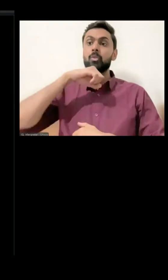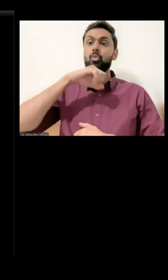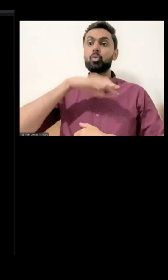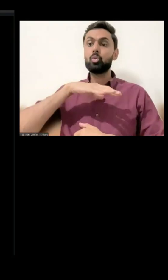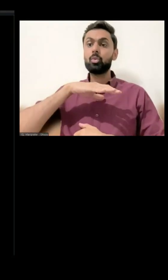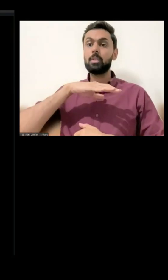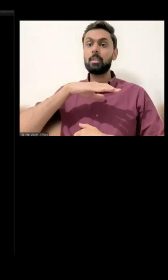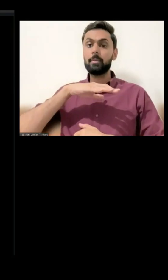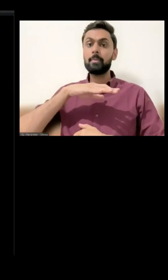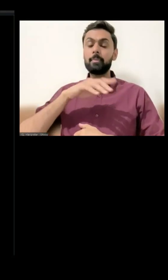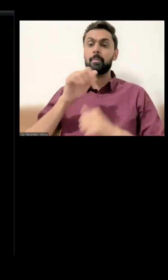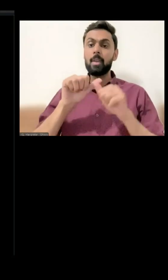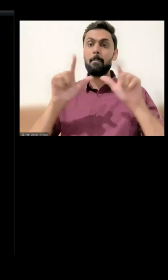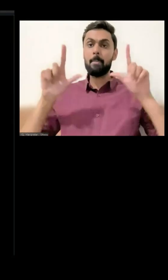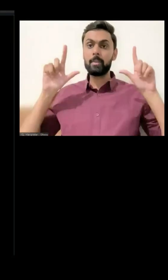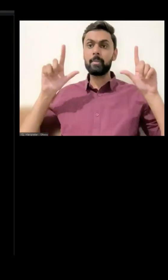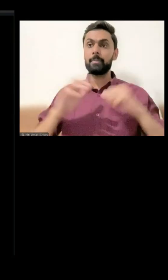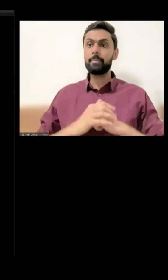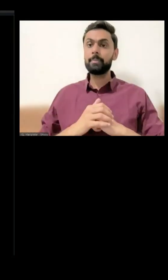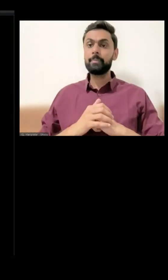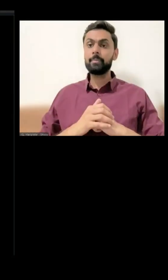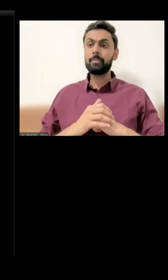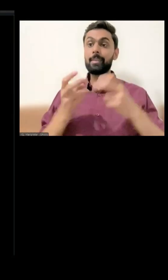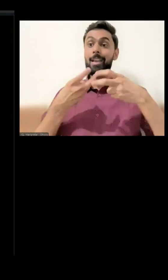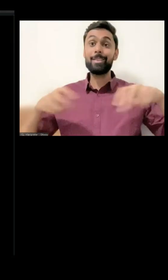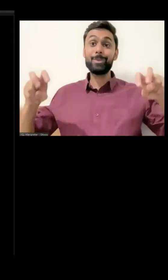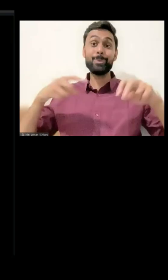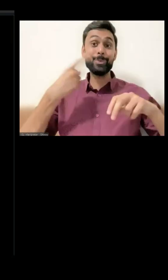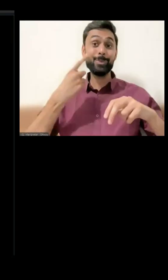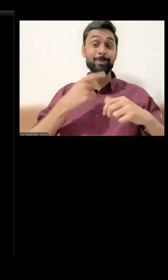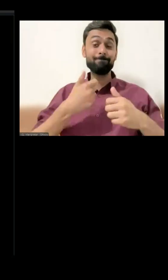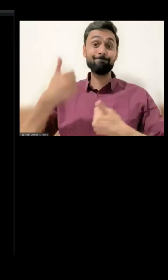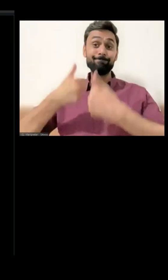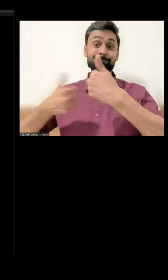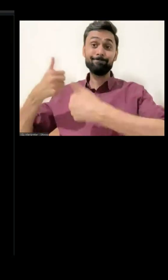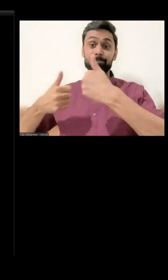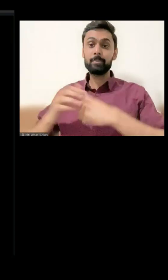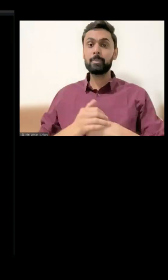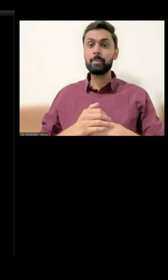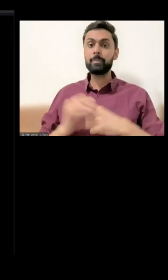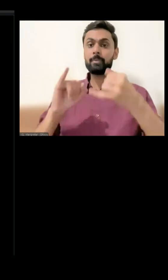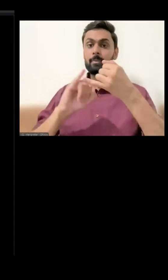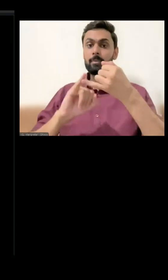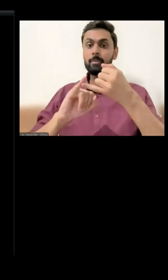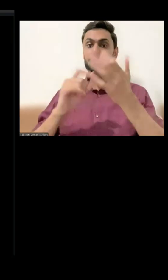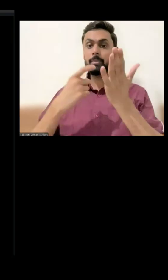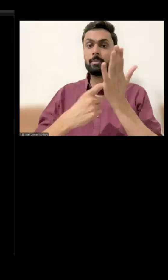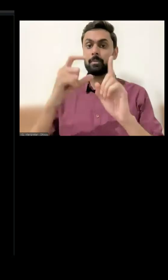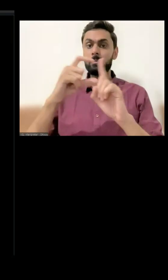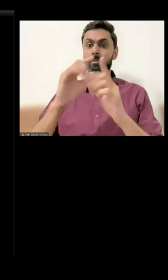Joining him as esteemed panelist, we have Mr. Sridhar, Mr. Sunil Choudhary, Ms. Monisha Gandhi,